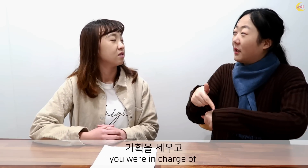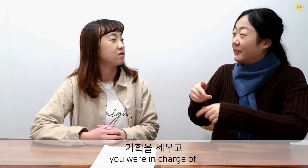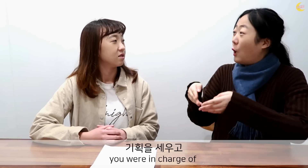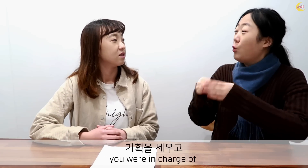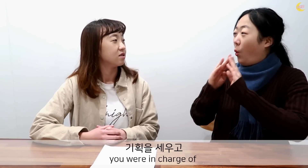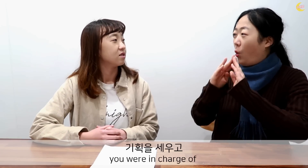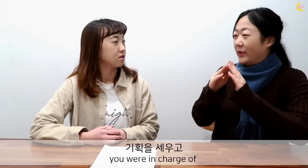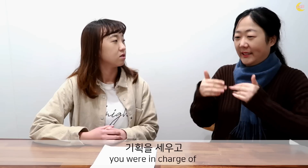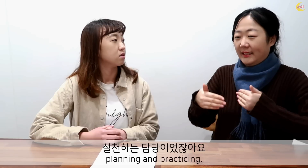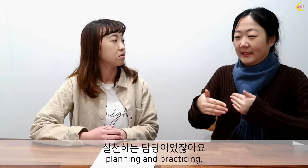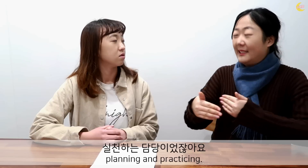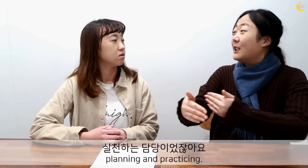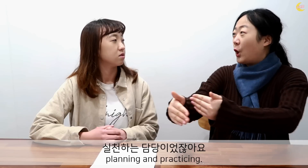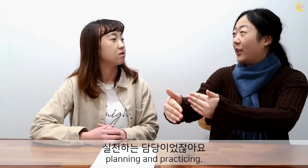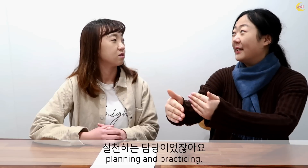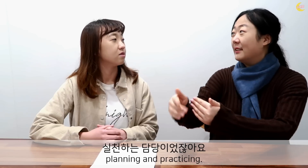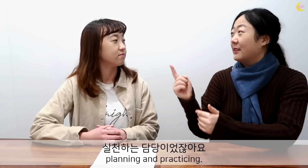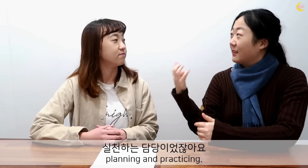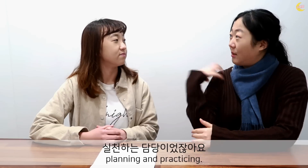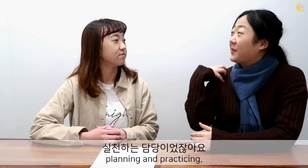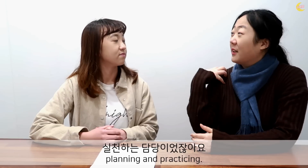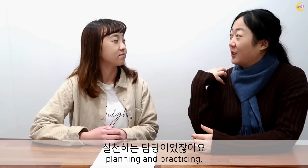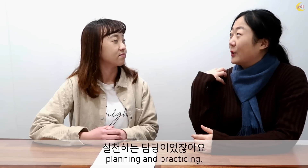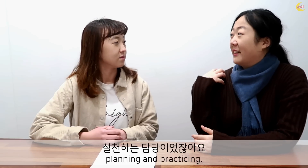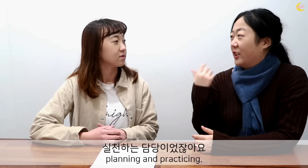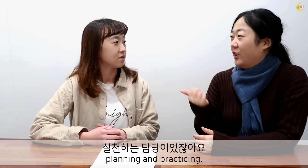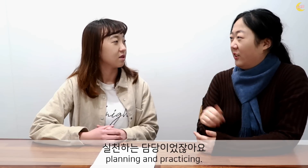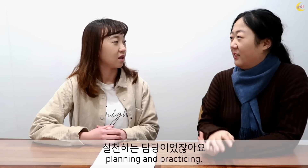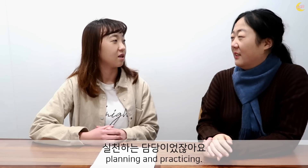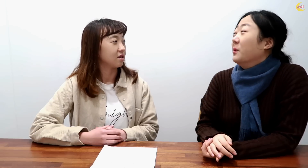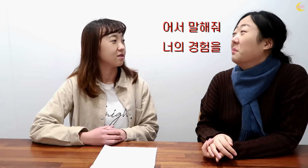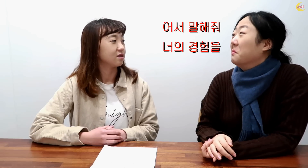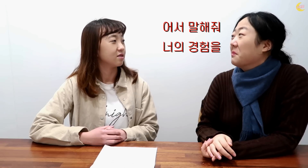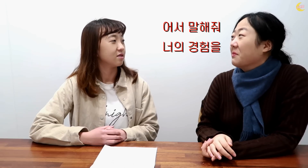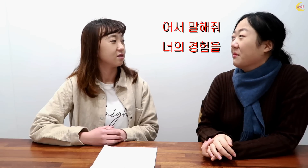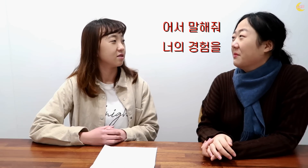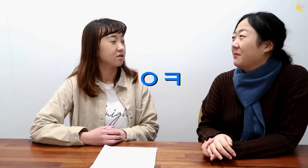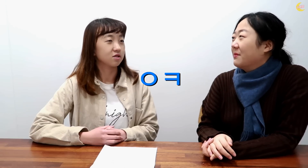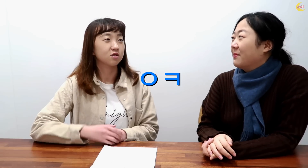you were in charge of planning and practicing.